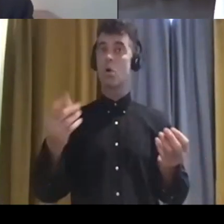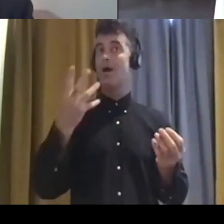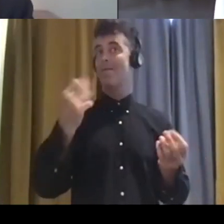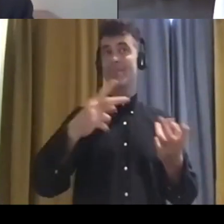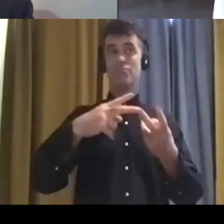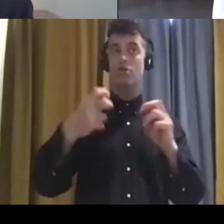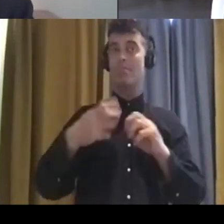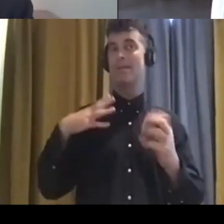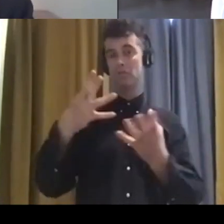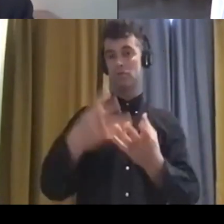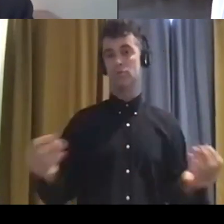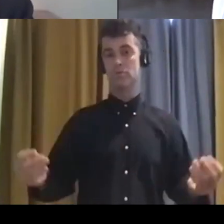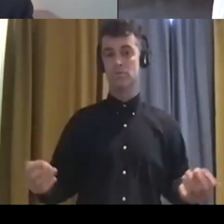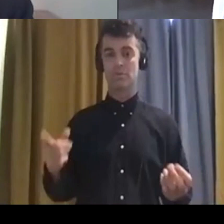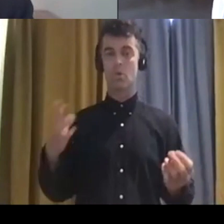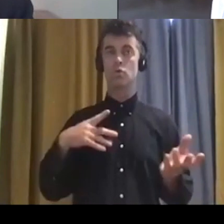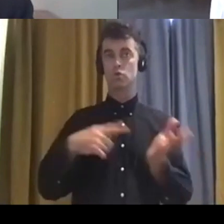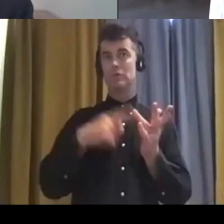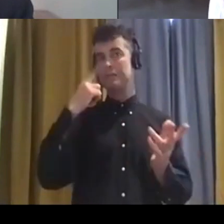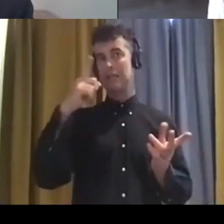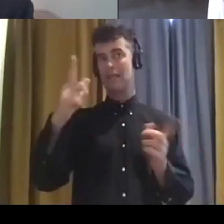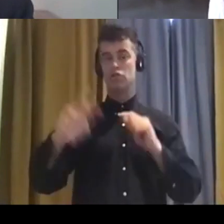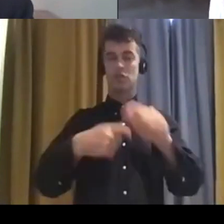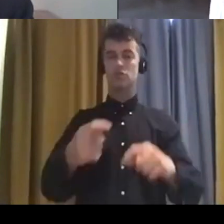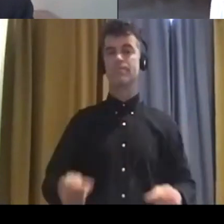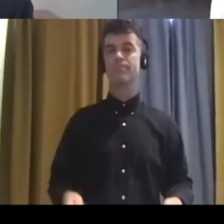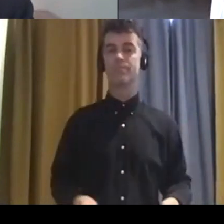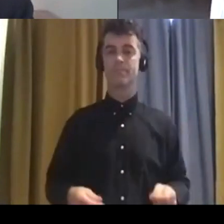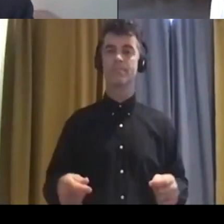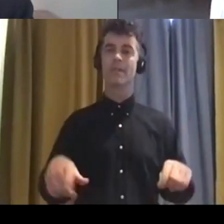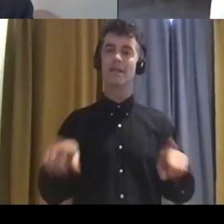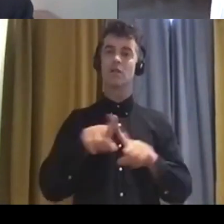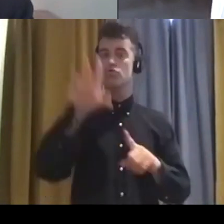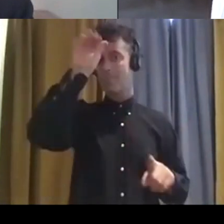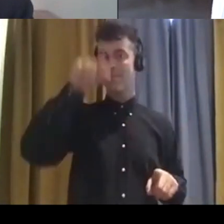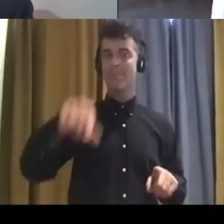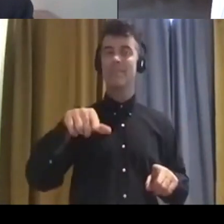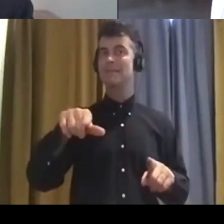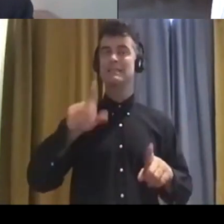solutions or they want to see that change and and just remember this is beyond also